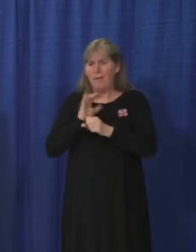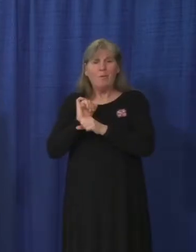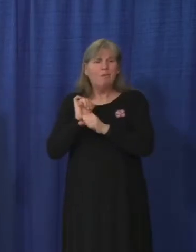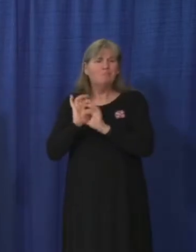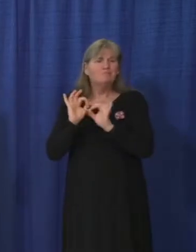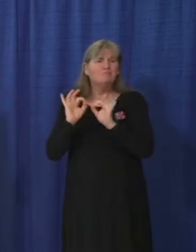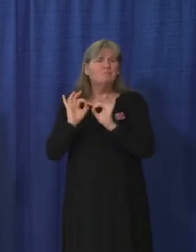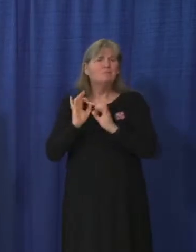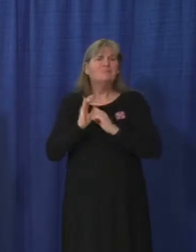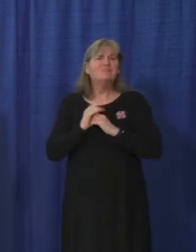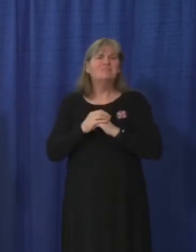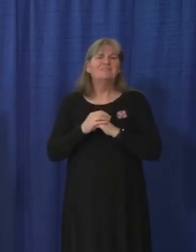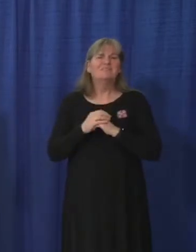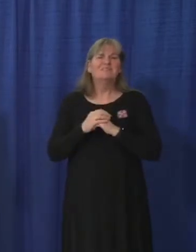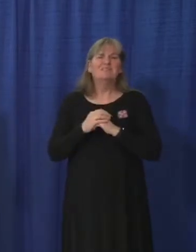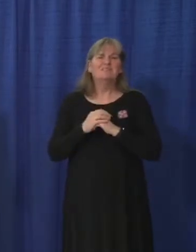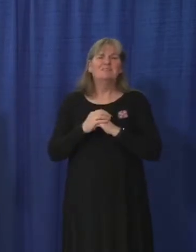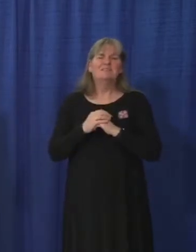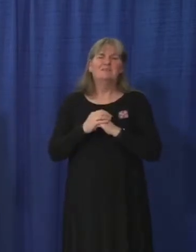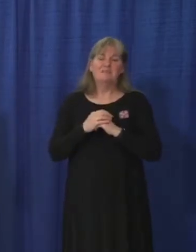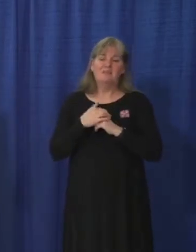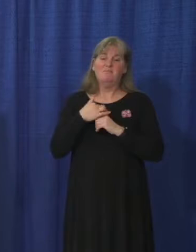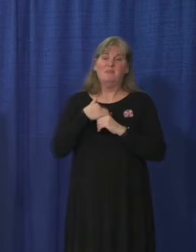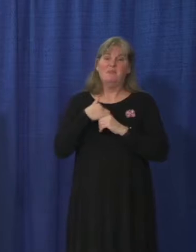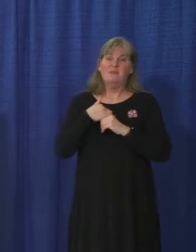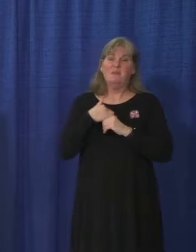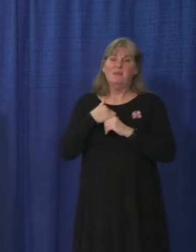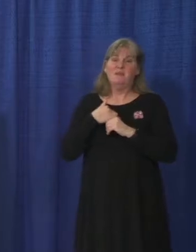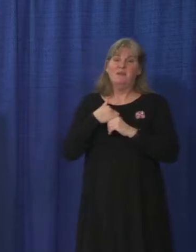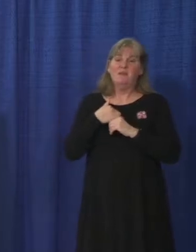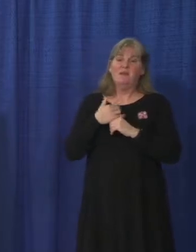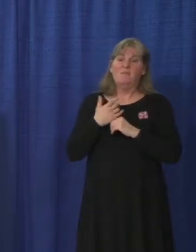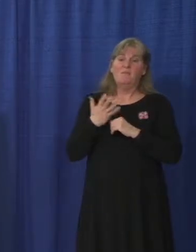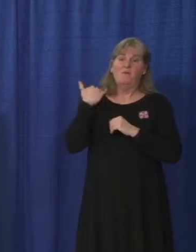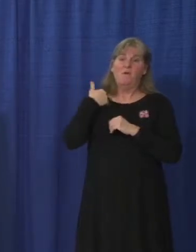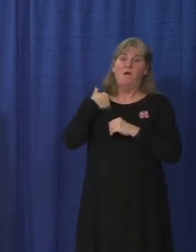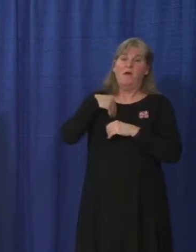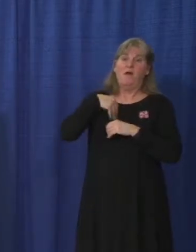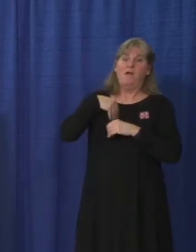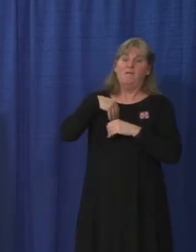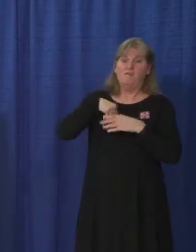the private sectors and overseeing a number of operations at once in this community I can tell you it